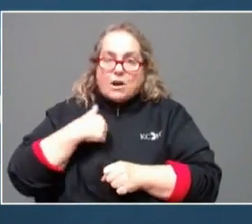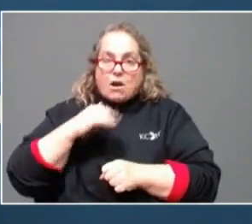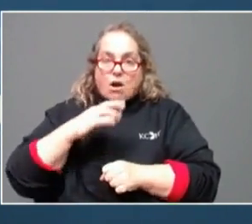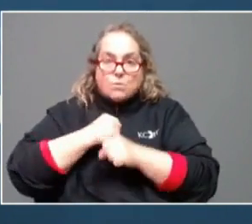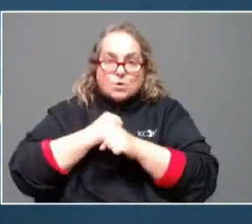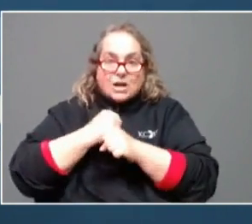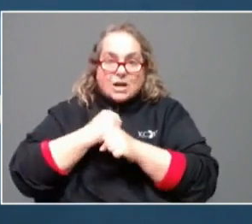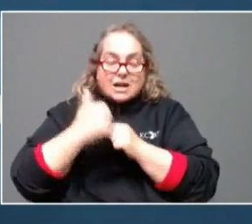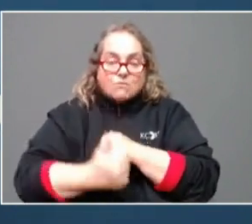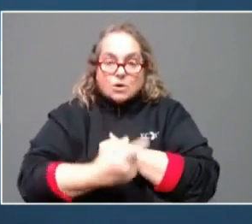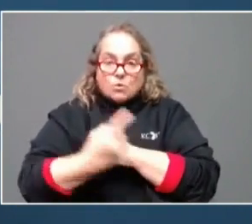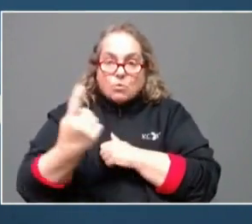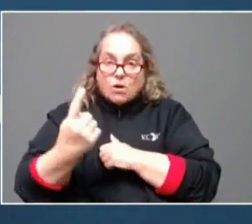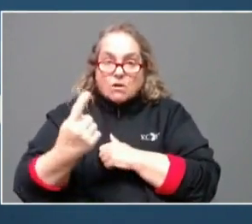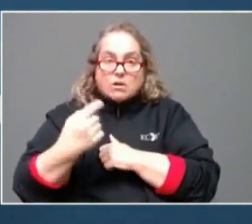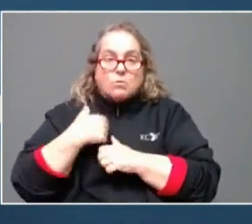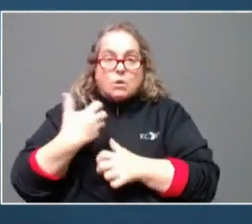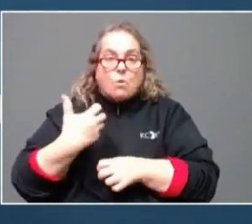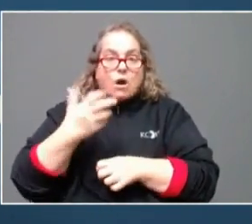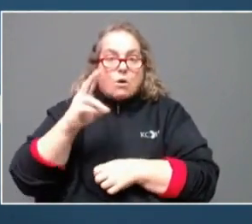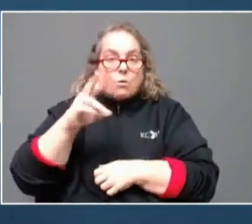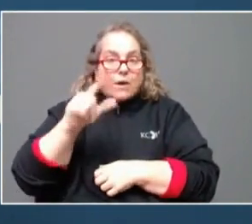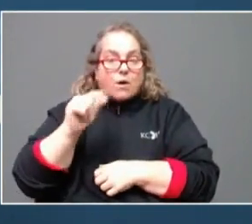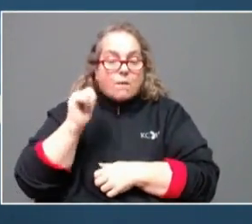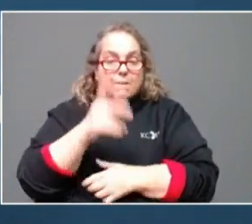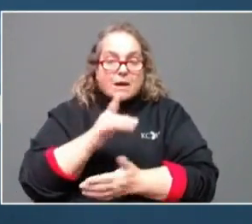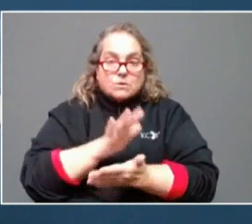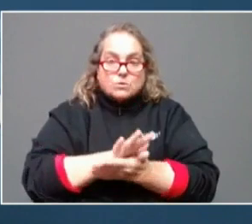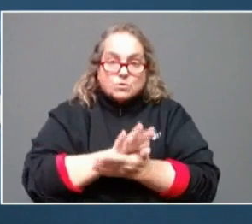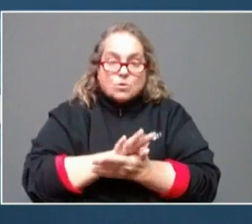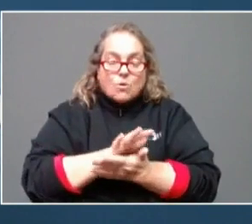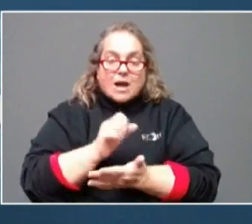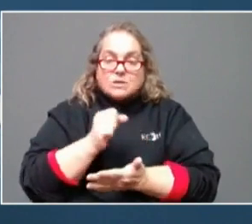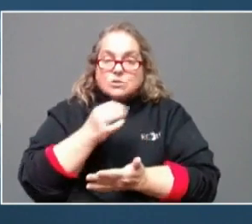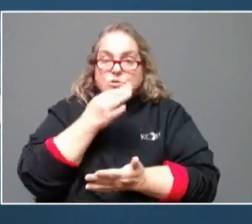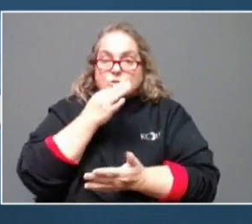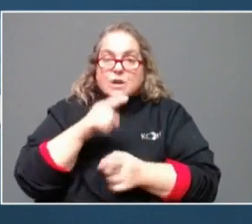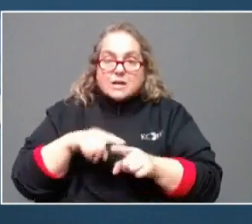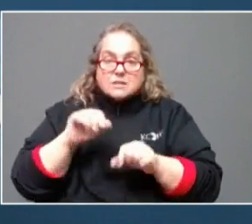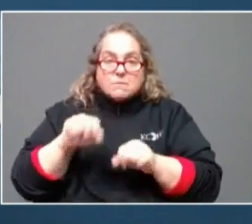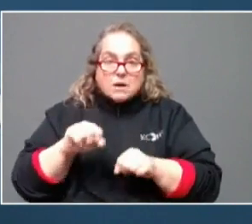We want will to get back to school as soon as as possible. His cases really